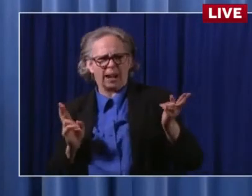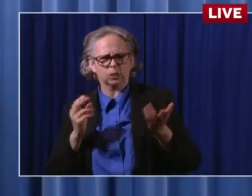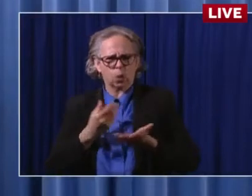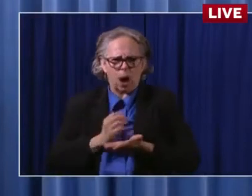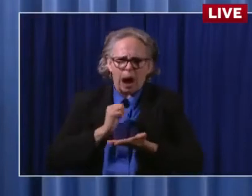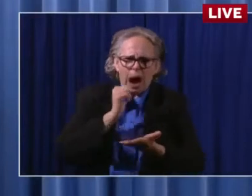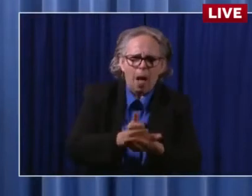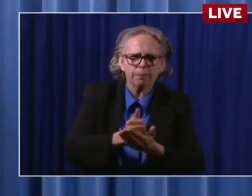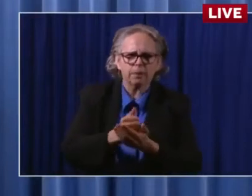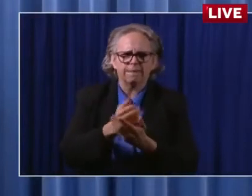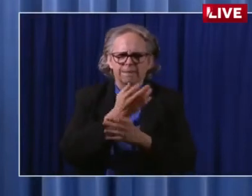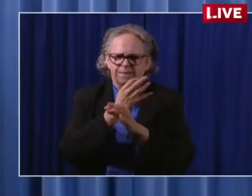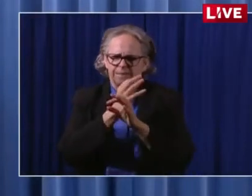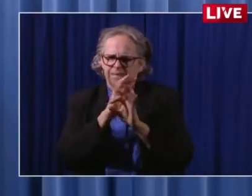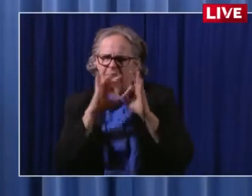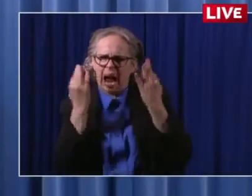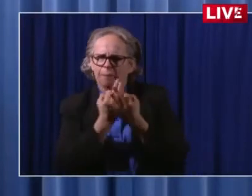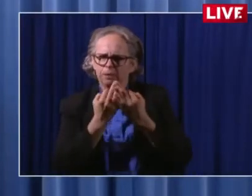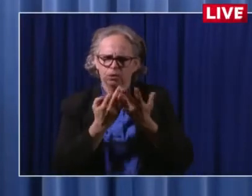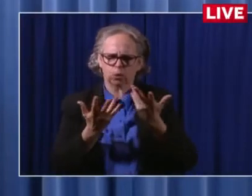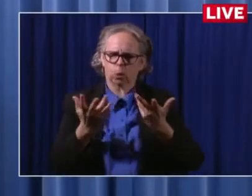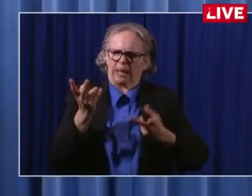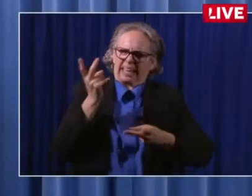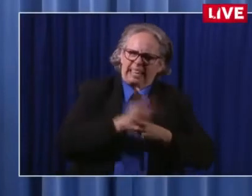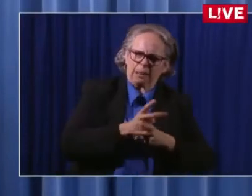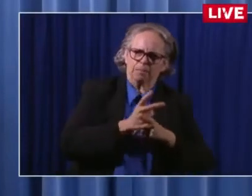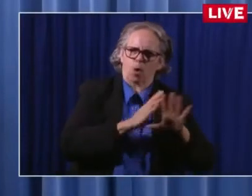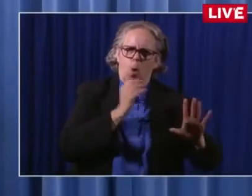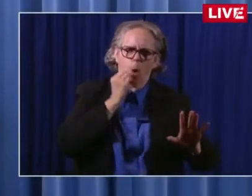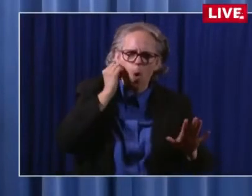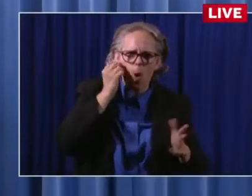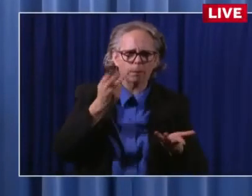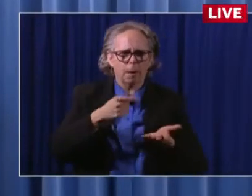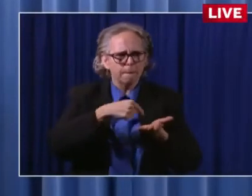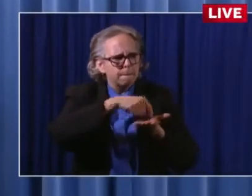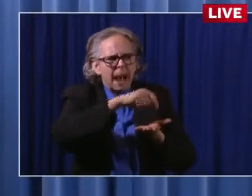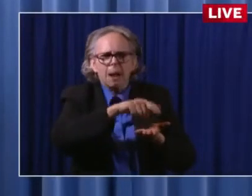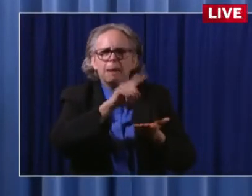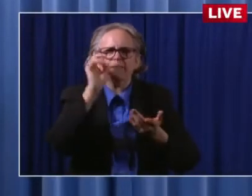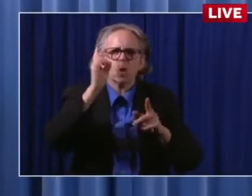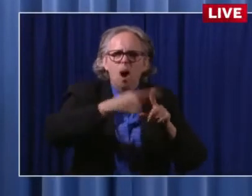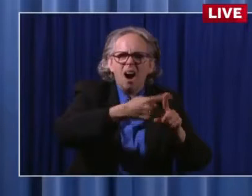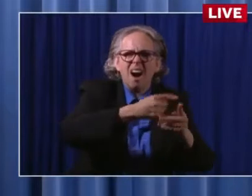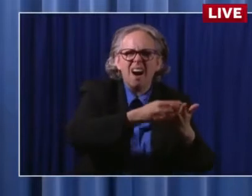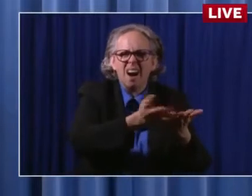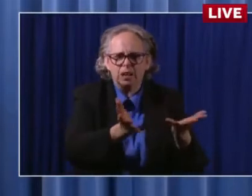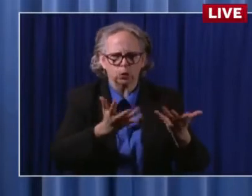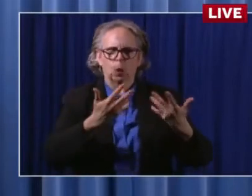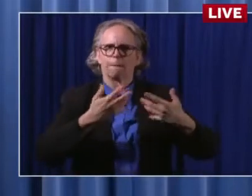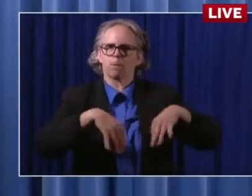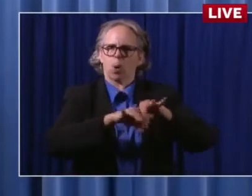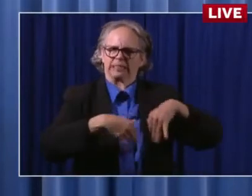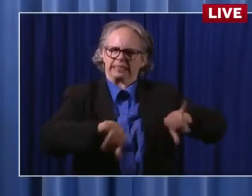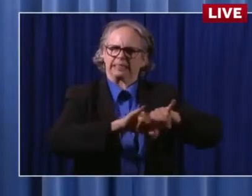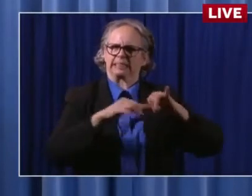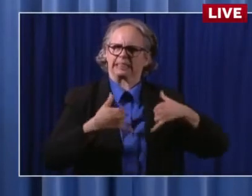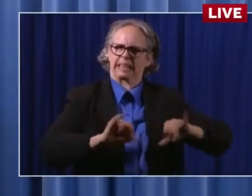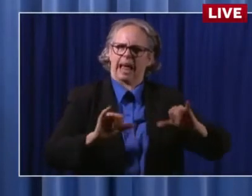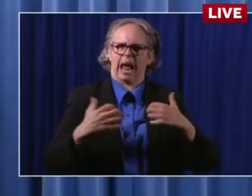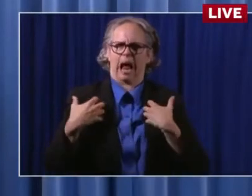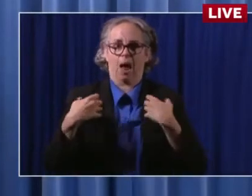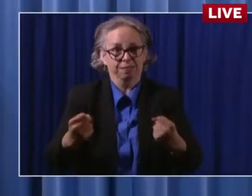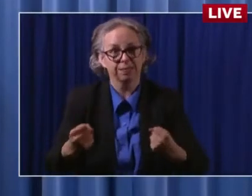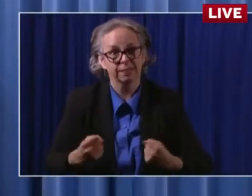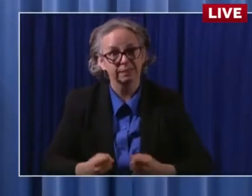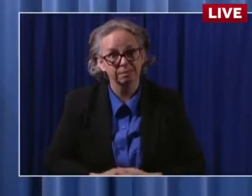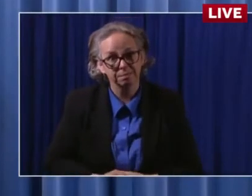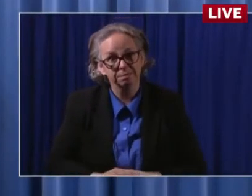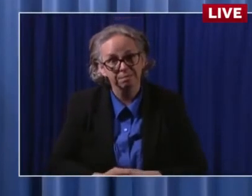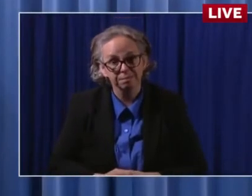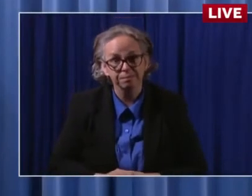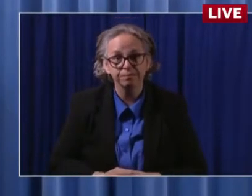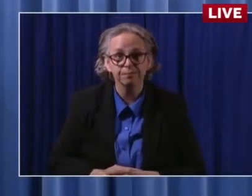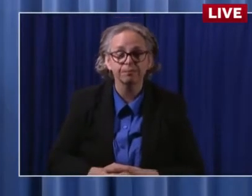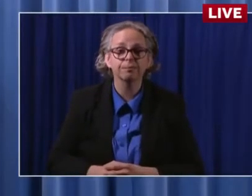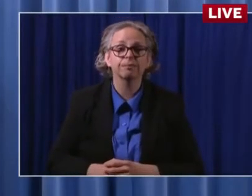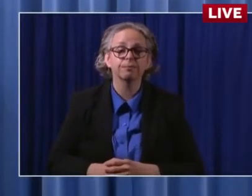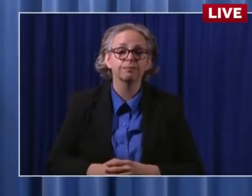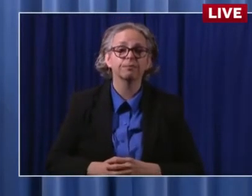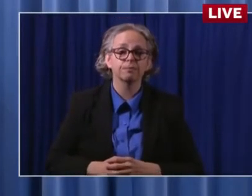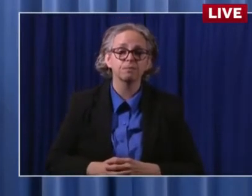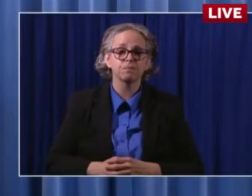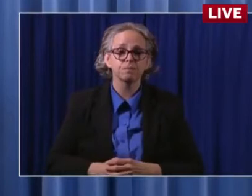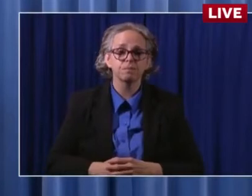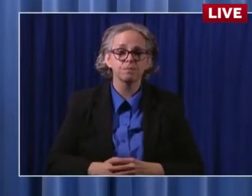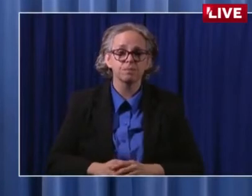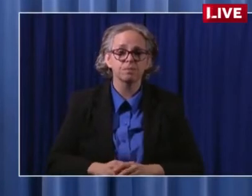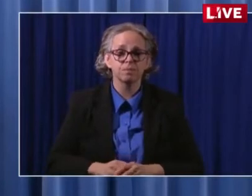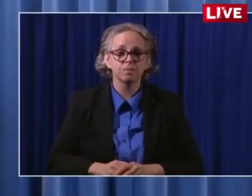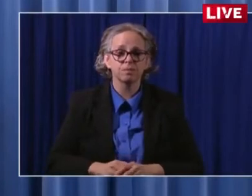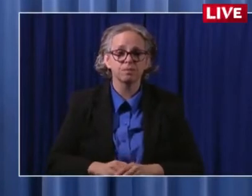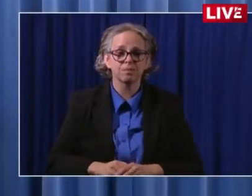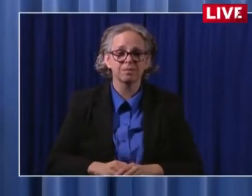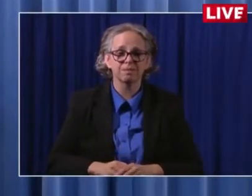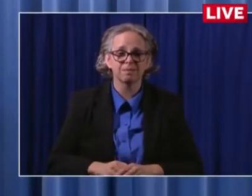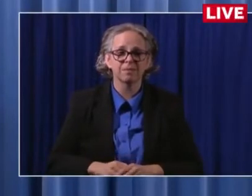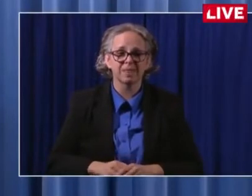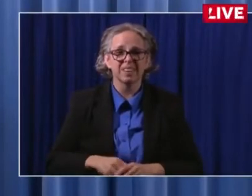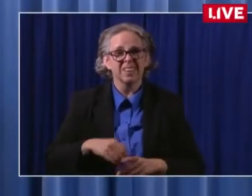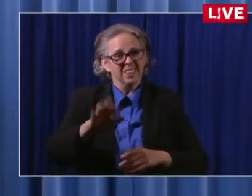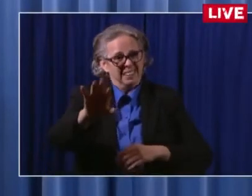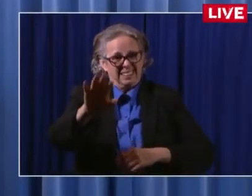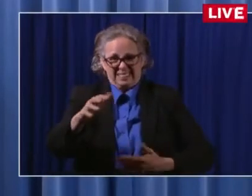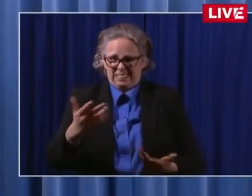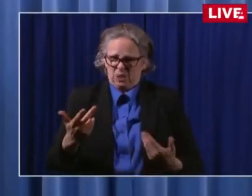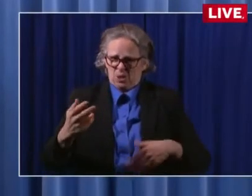AND THESE RESOURCES WILL HELP FAMILIES -- THOUSANDS OF FAMILIES ACROSS OUR STATE STAY HOUSED, STAY HEALTHY, AND GET READY FOR THE FUTURE.